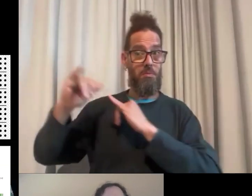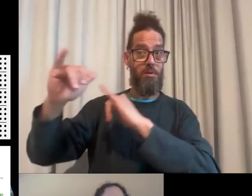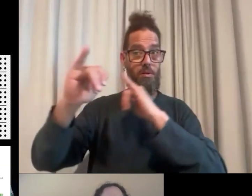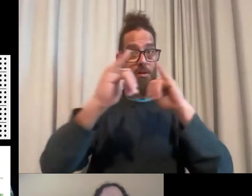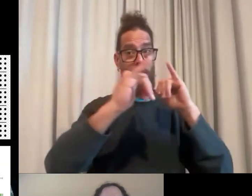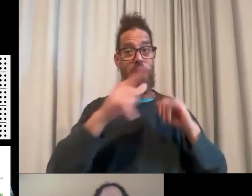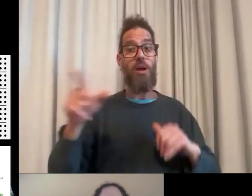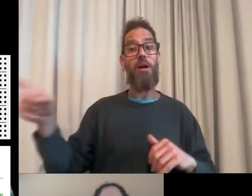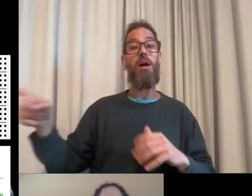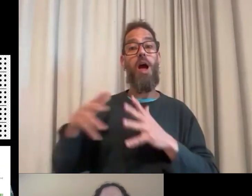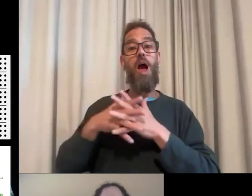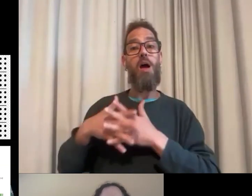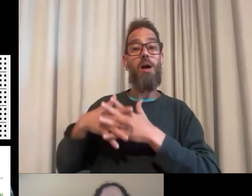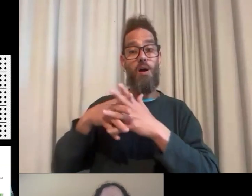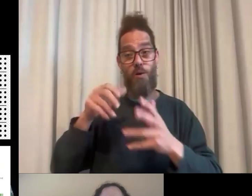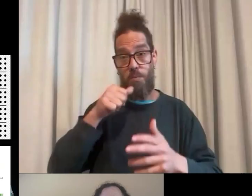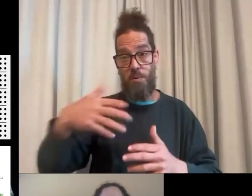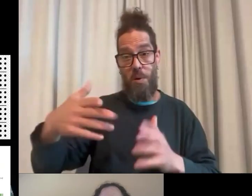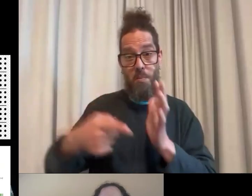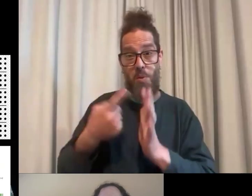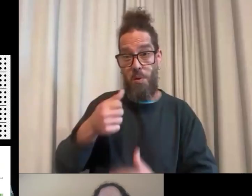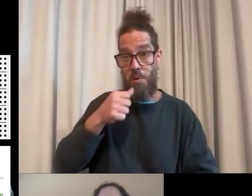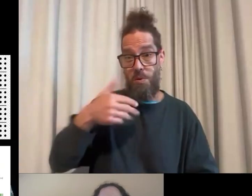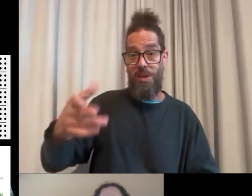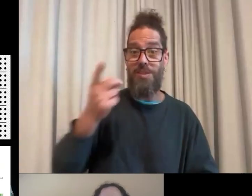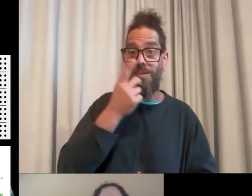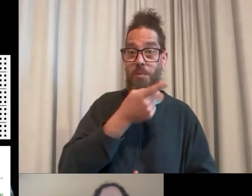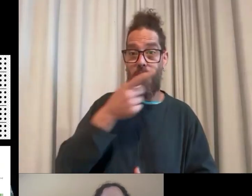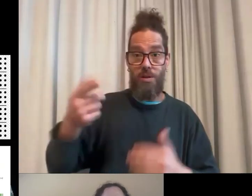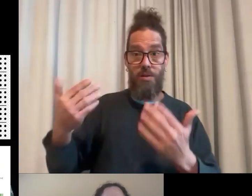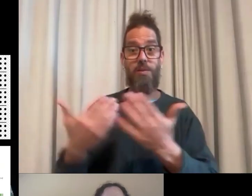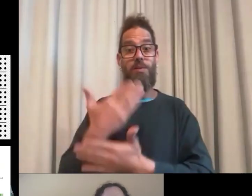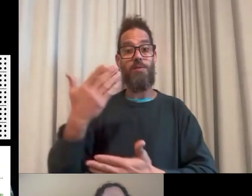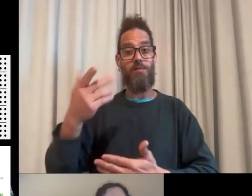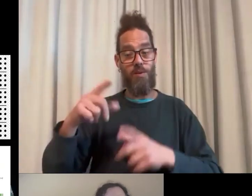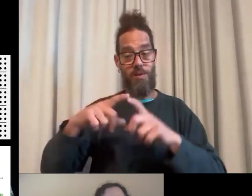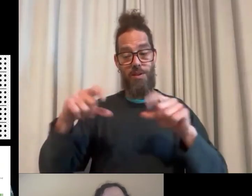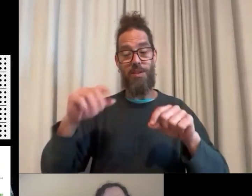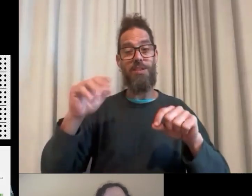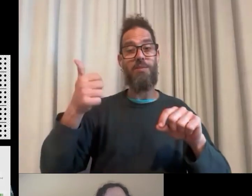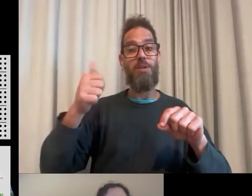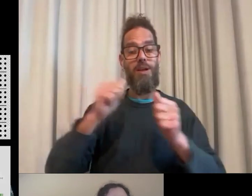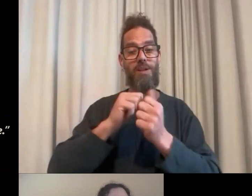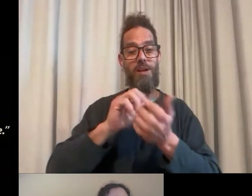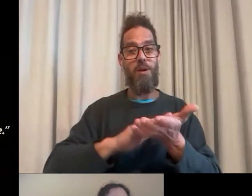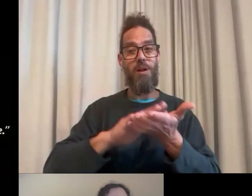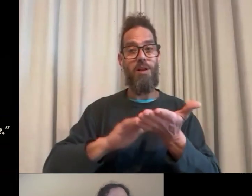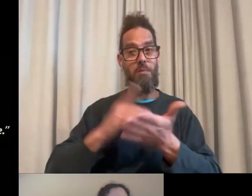to currency. And the United States also is planning on using the Canadian system starting this December, starting with the $10 bill.